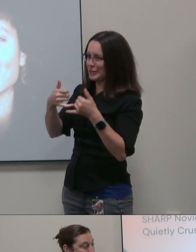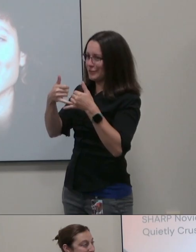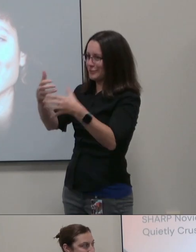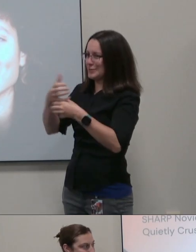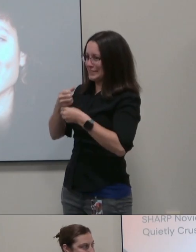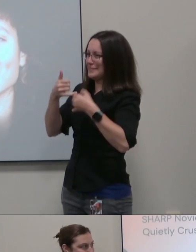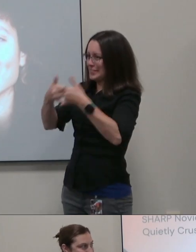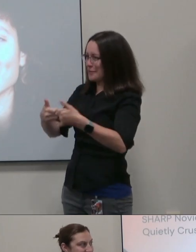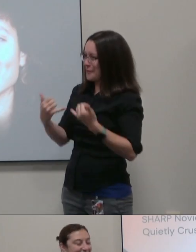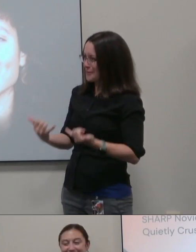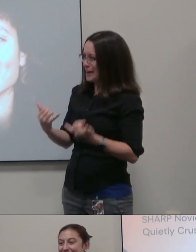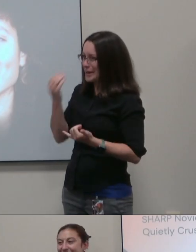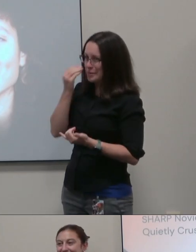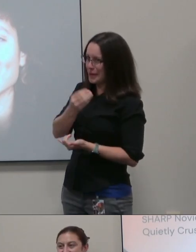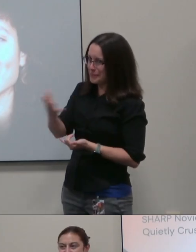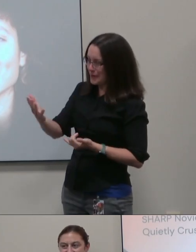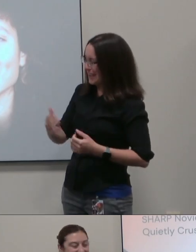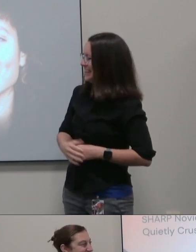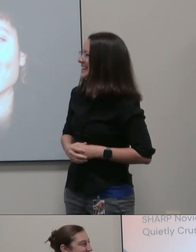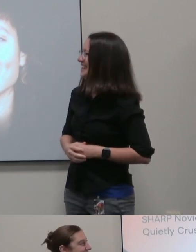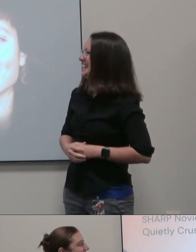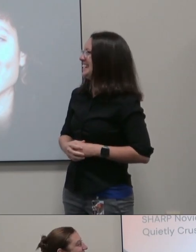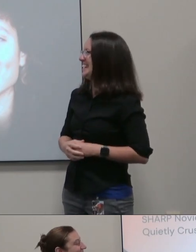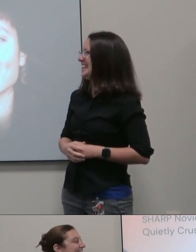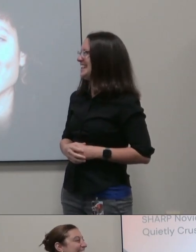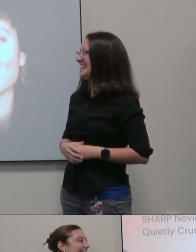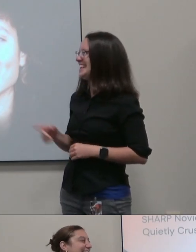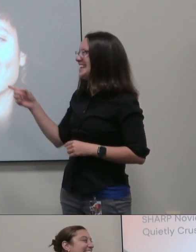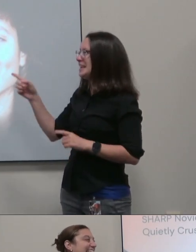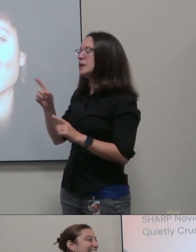It's funny, she's interpreting for her award for herself right now, just letting everyone know.